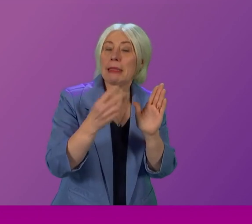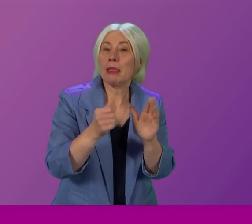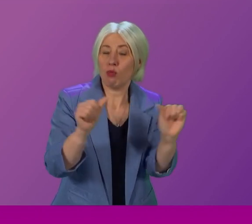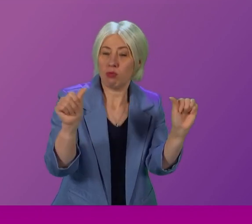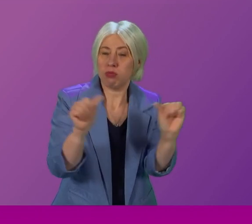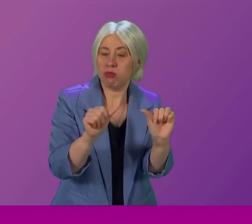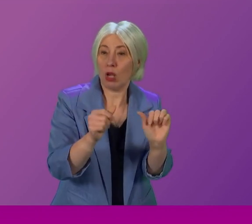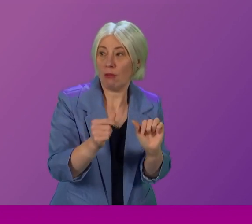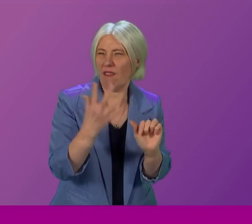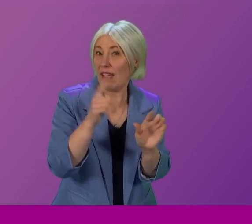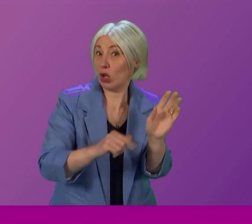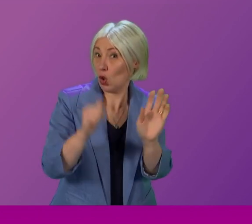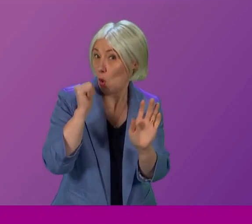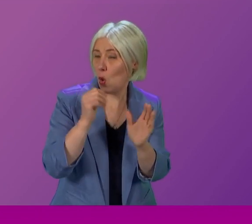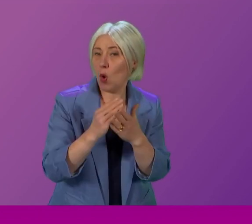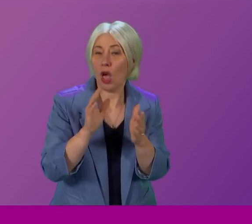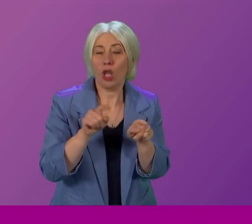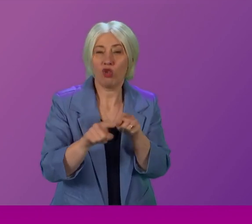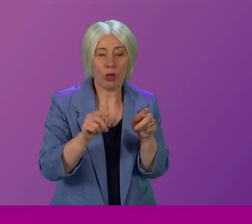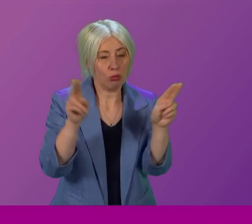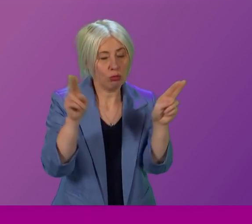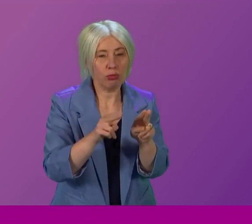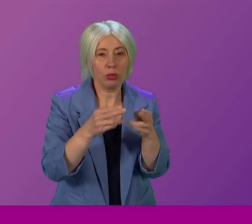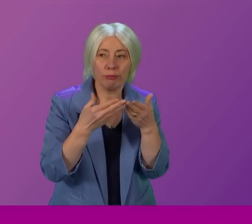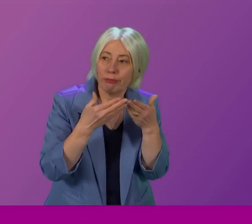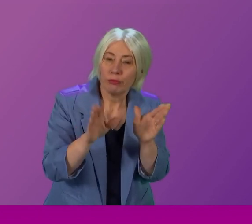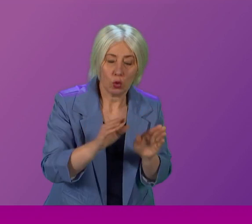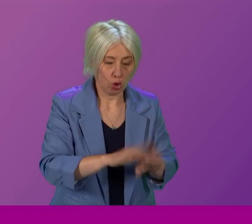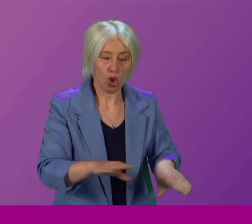which were focused on reducing the exposure of children to alcohol